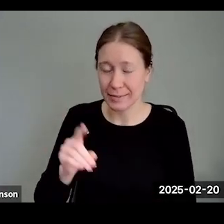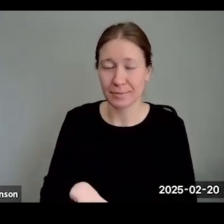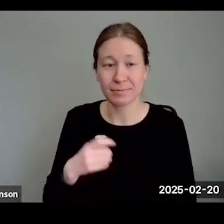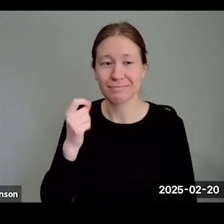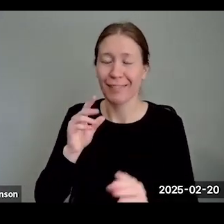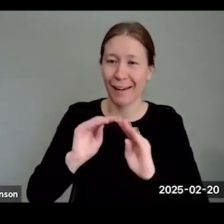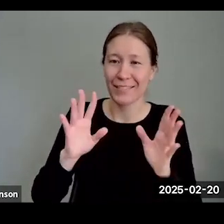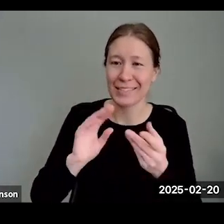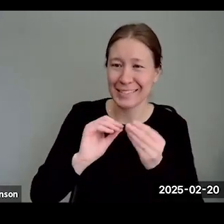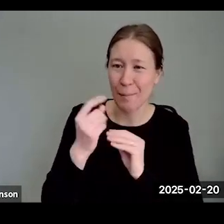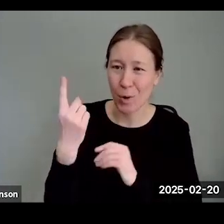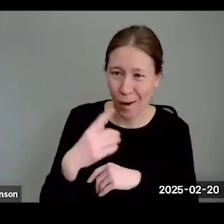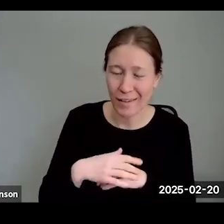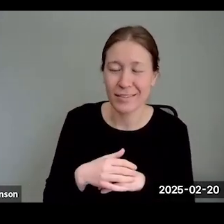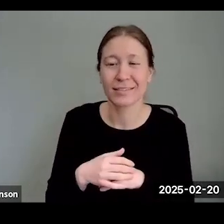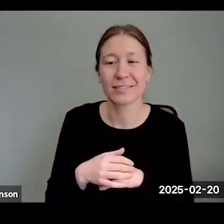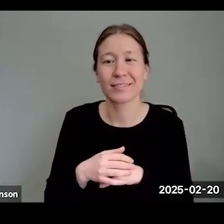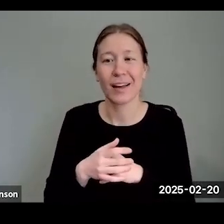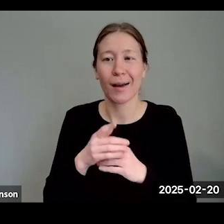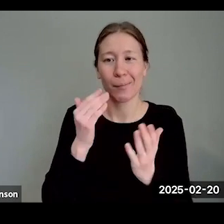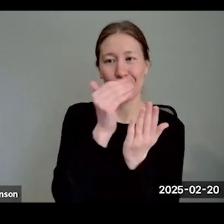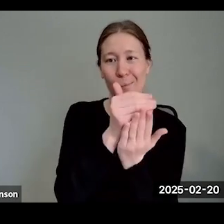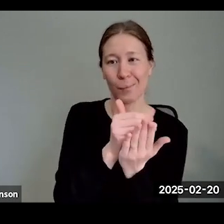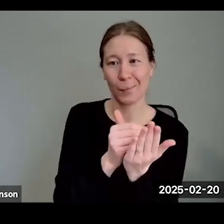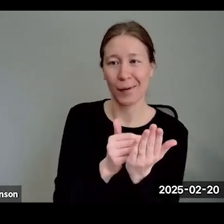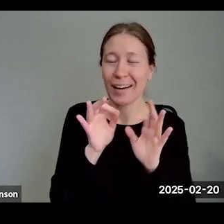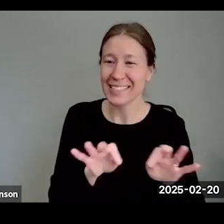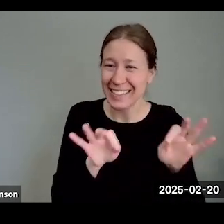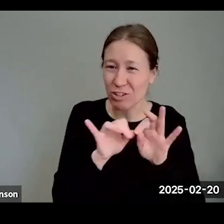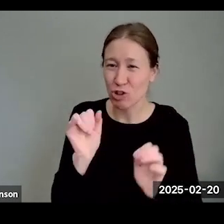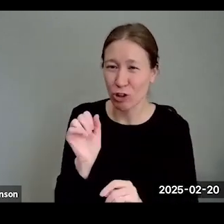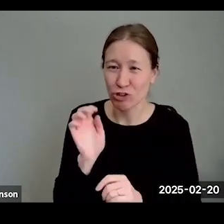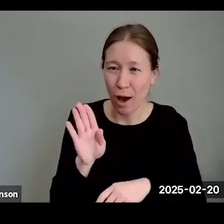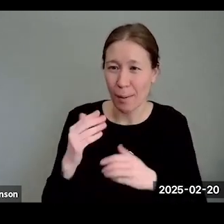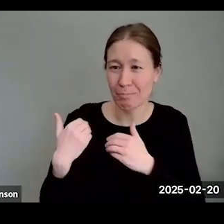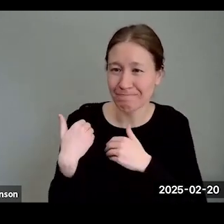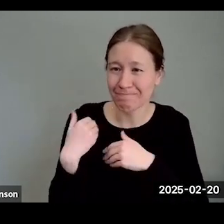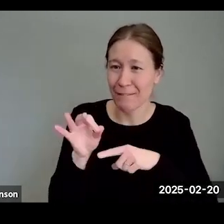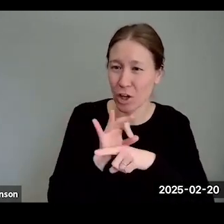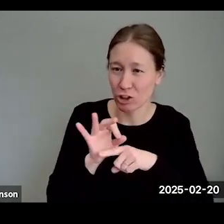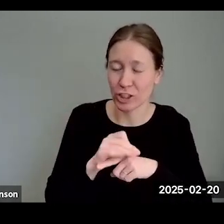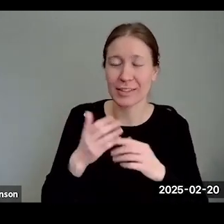listing those essential job functions. Number two, putting in the knowledge